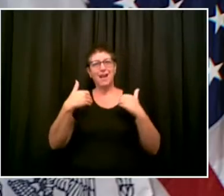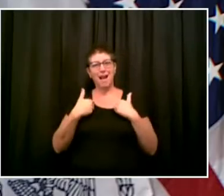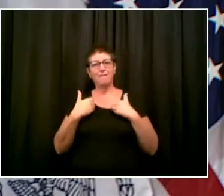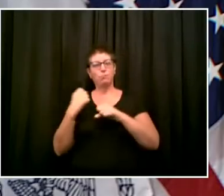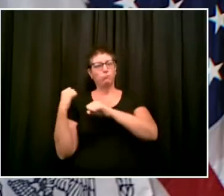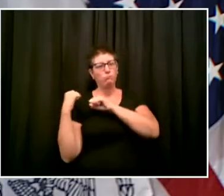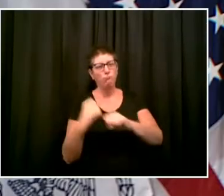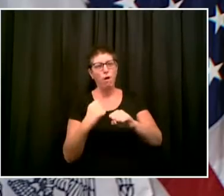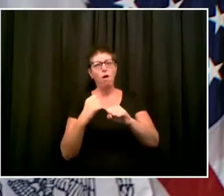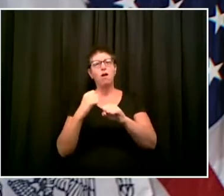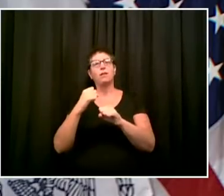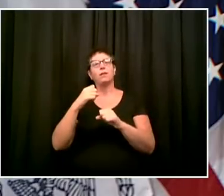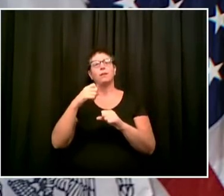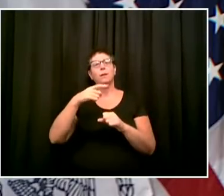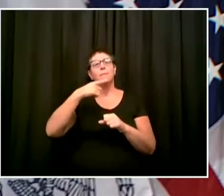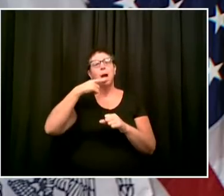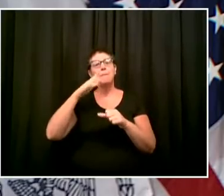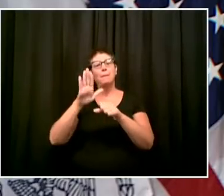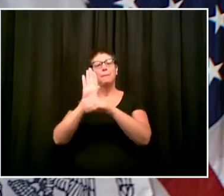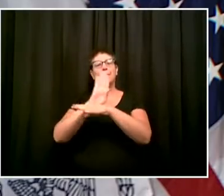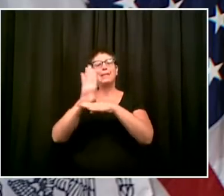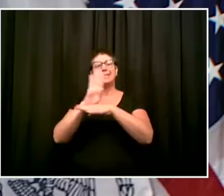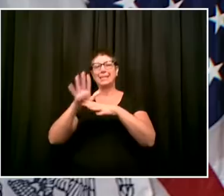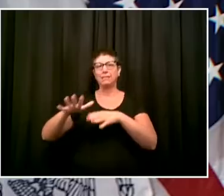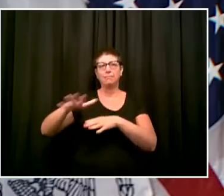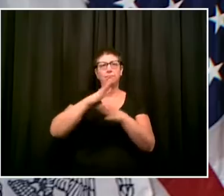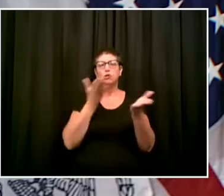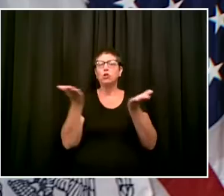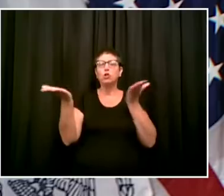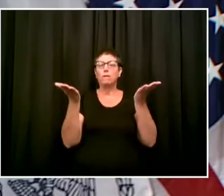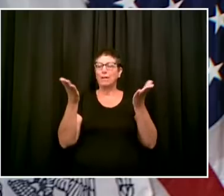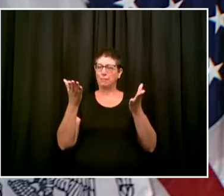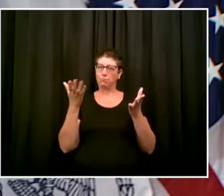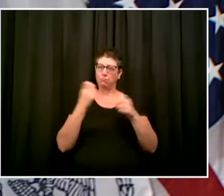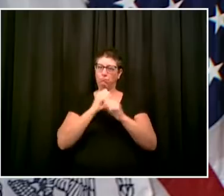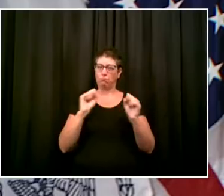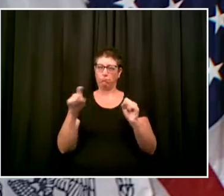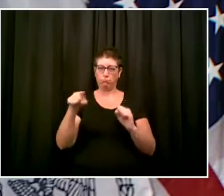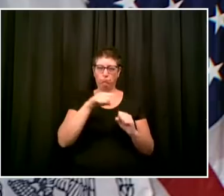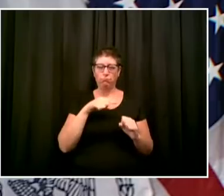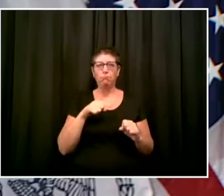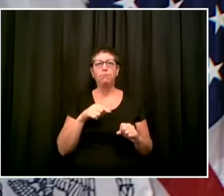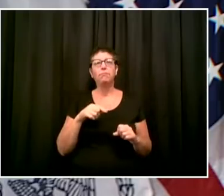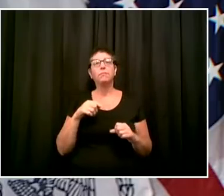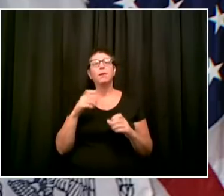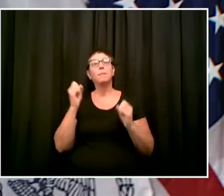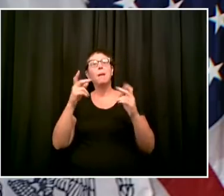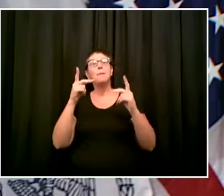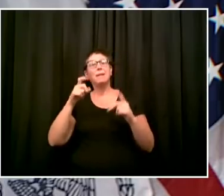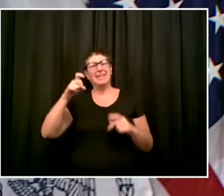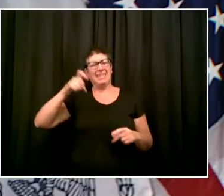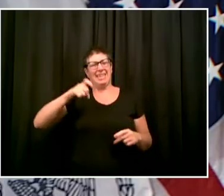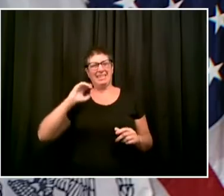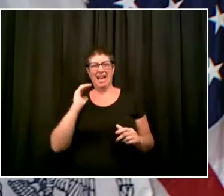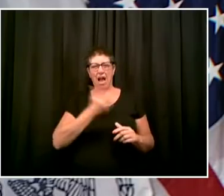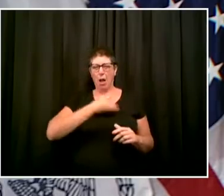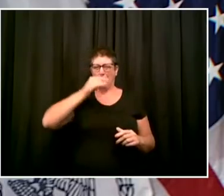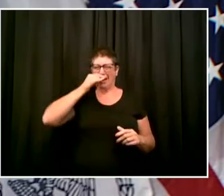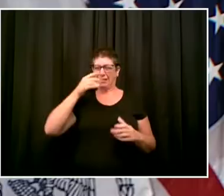STATE, THIS NATION TO COME BACK, WE HAVE TO HAVE A STRONG